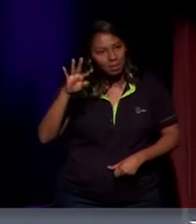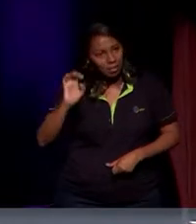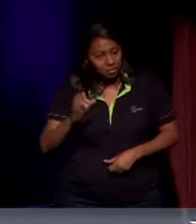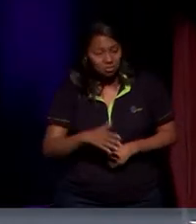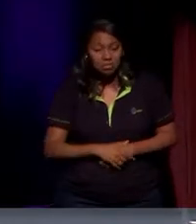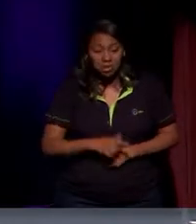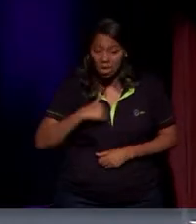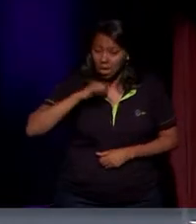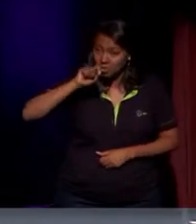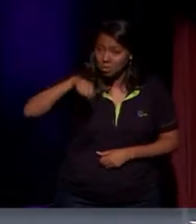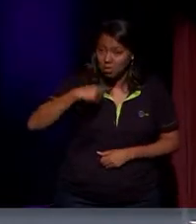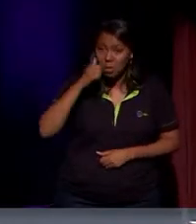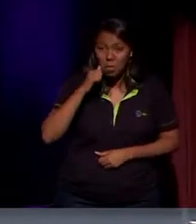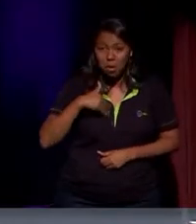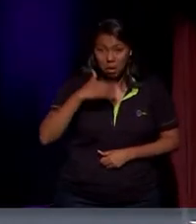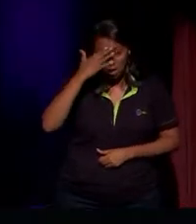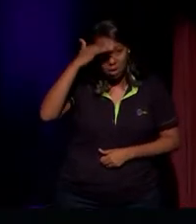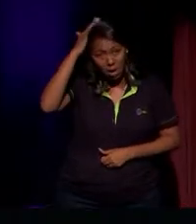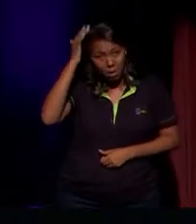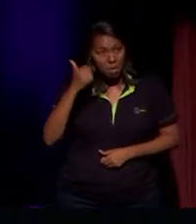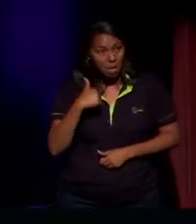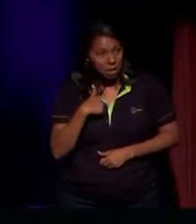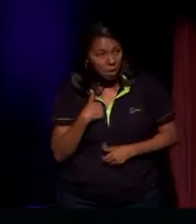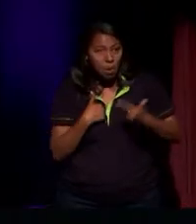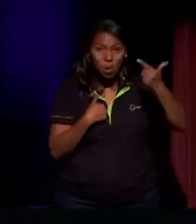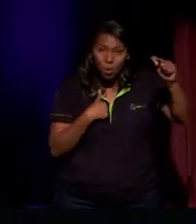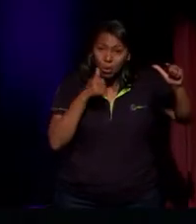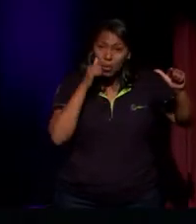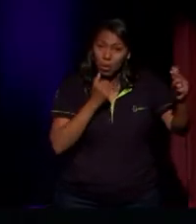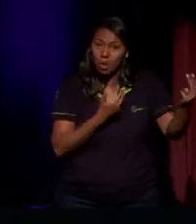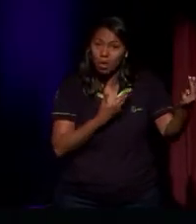I, and many others like myself, do not live in a tent,